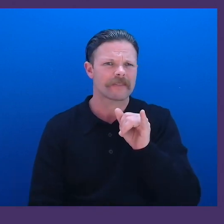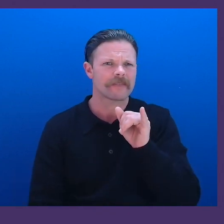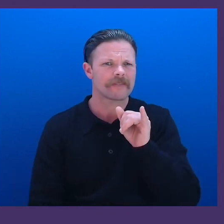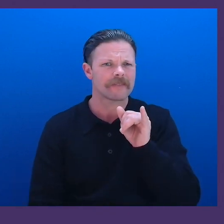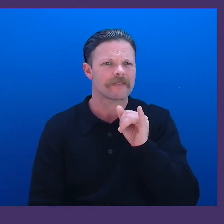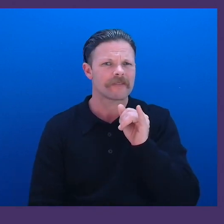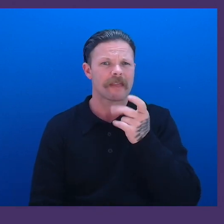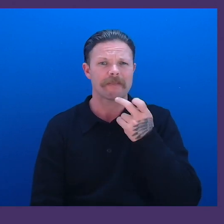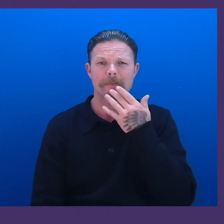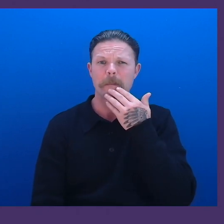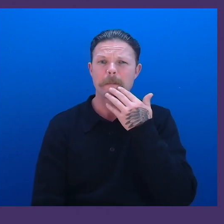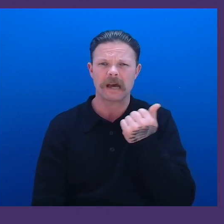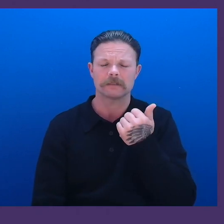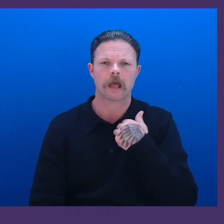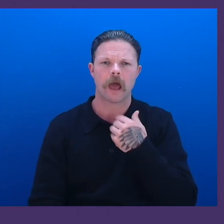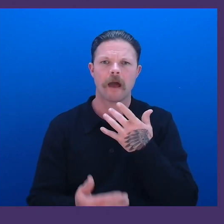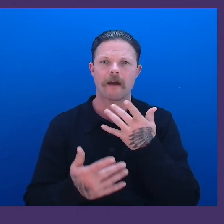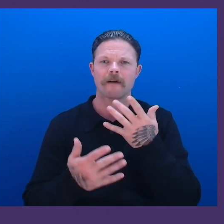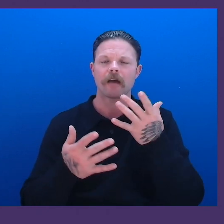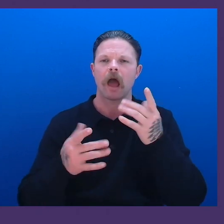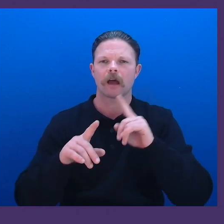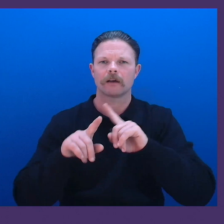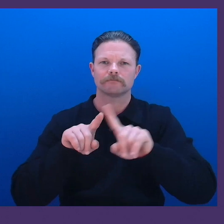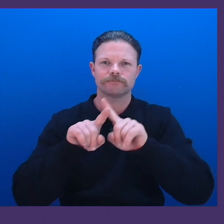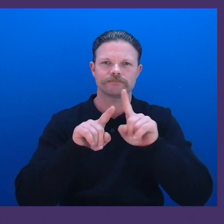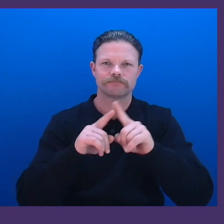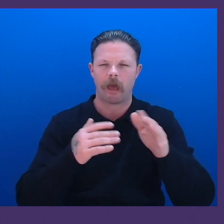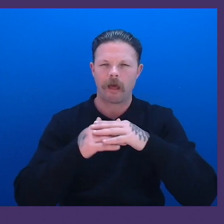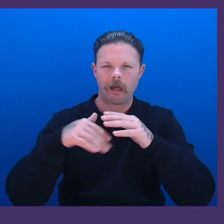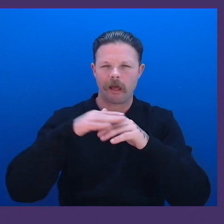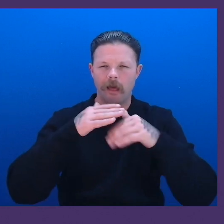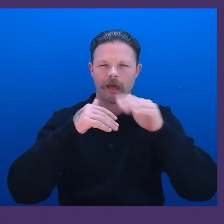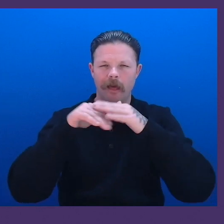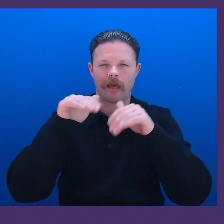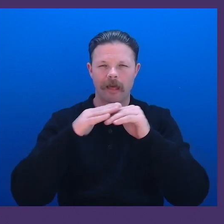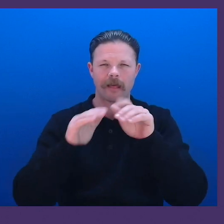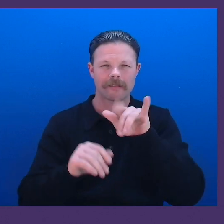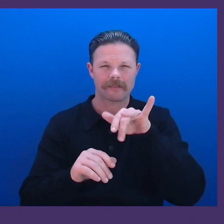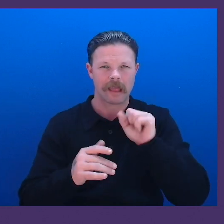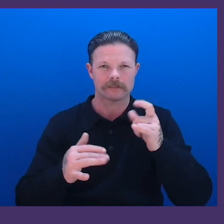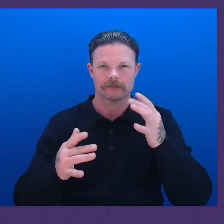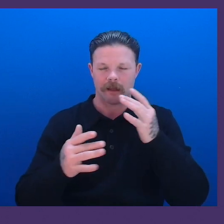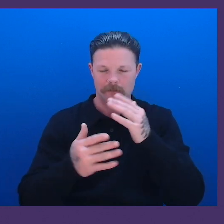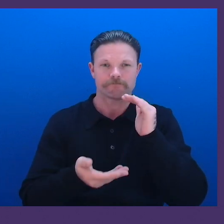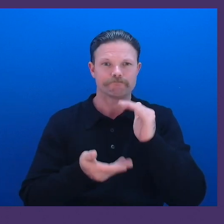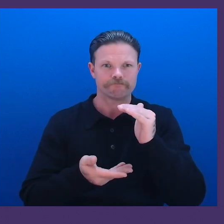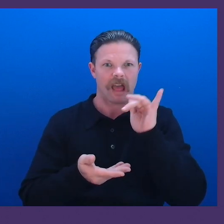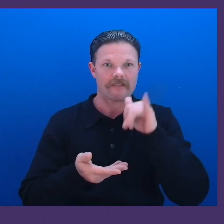Obviously, you start with the model and ensure that you're selecting the right model for your use case.